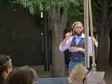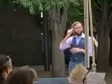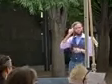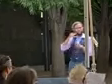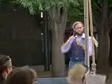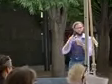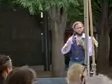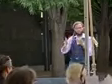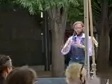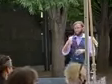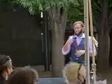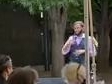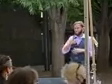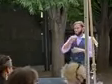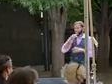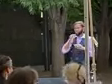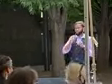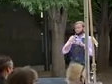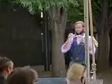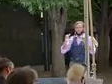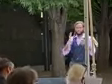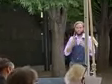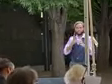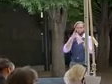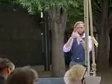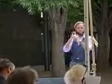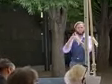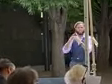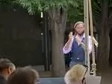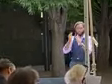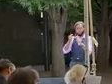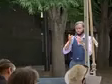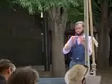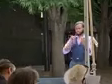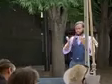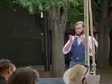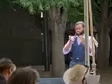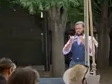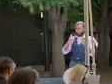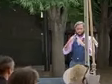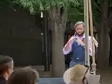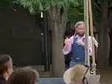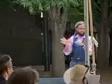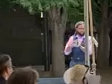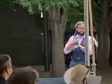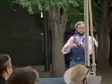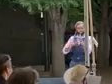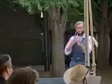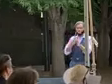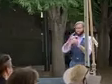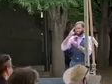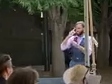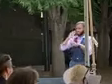We soon expanded our mission to serve in full support for the entire Memorial